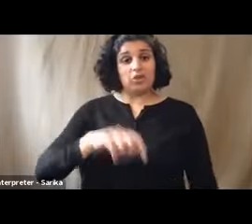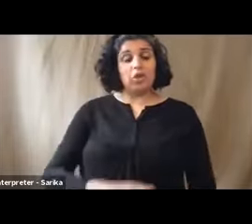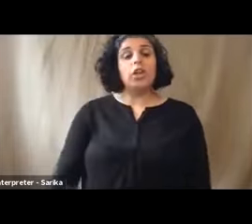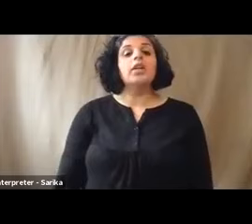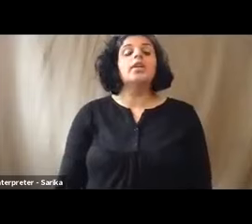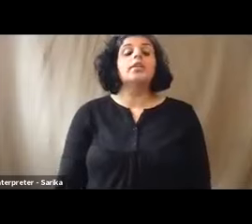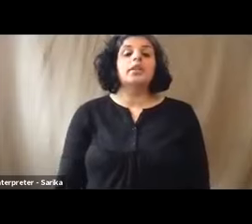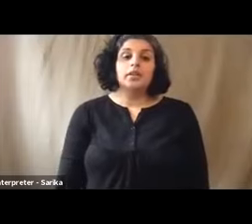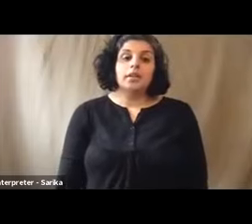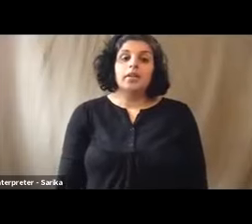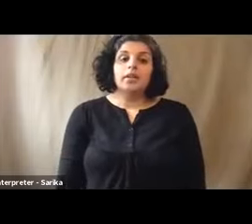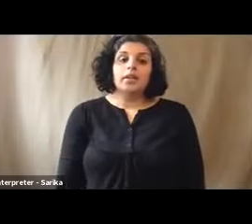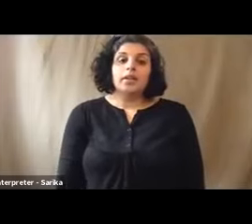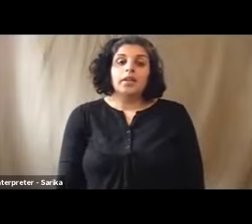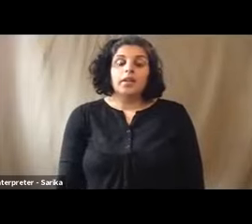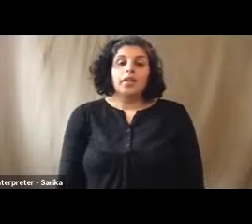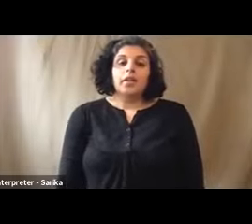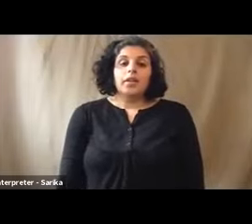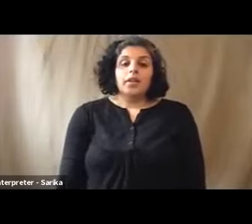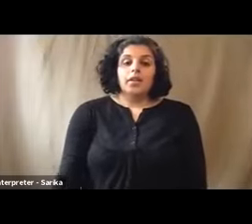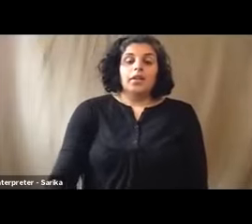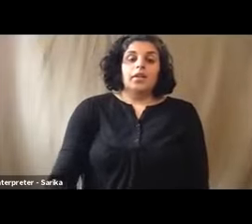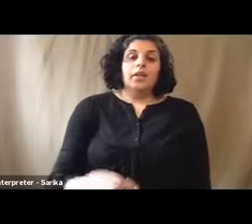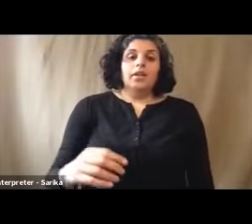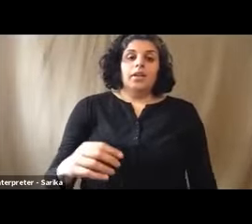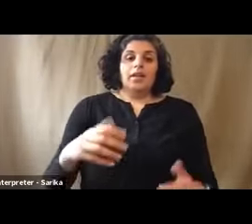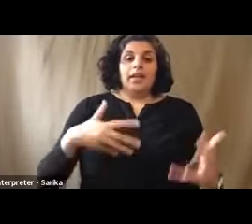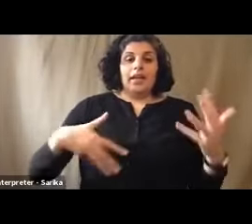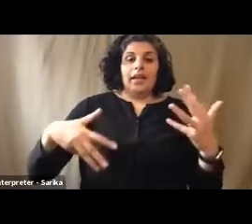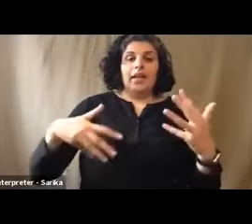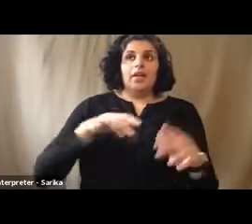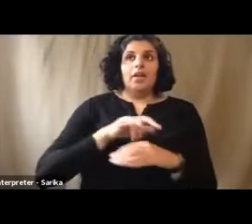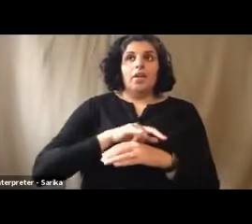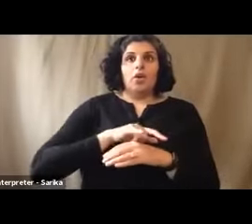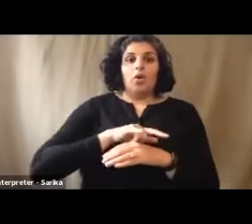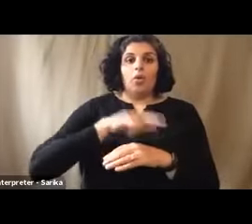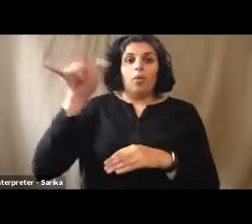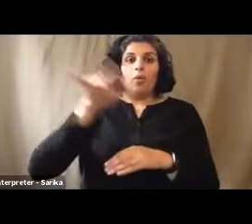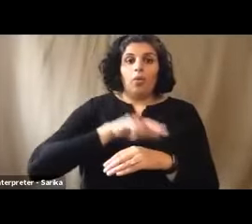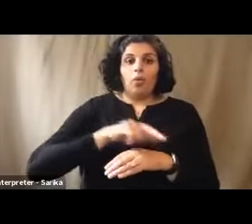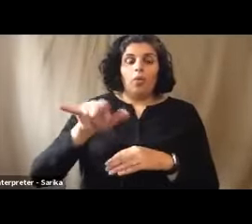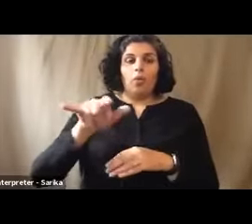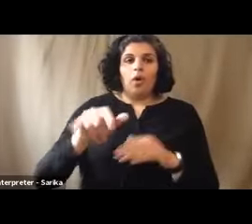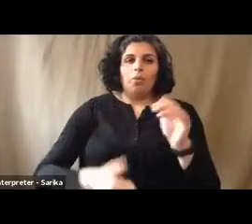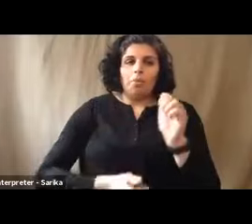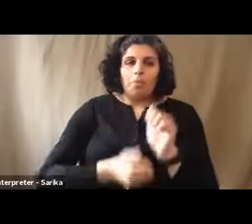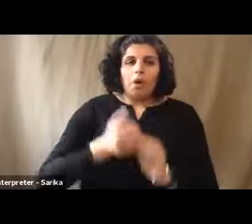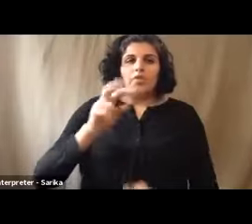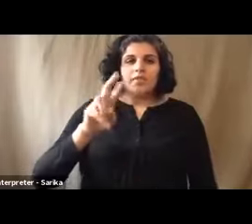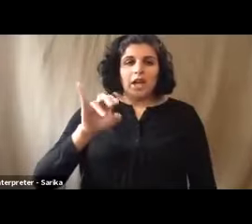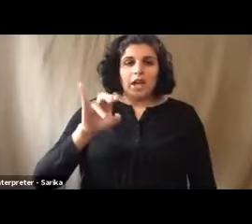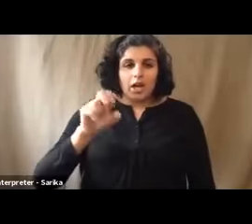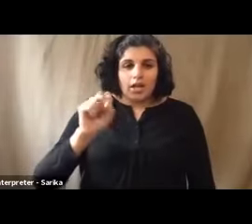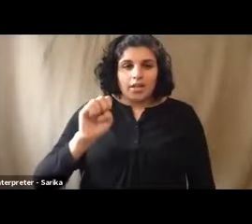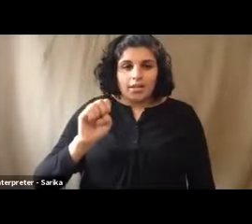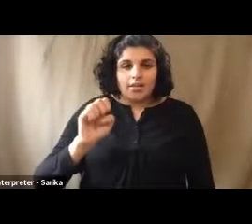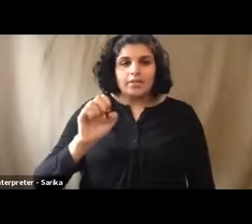So, air travel, most viruses and other germs do not spread easily on flights because of